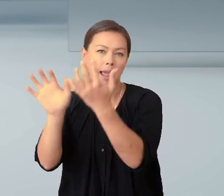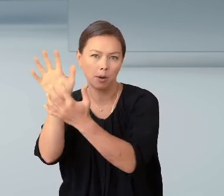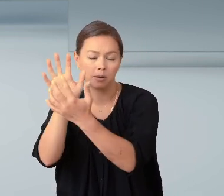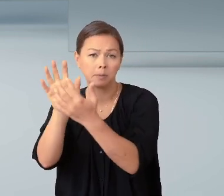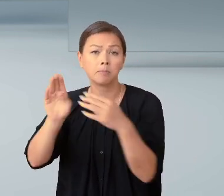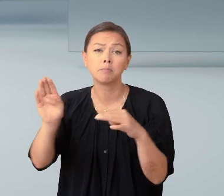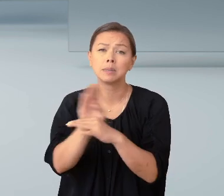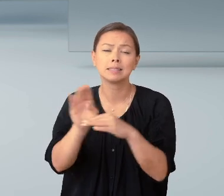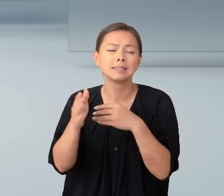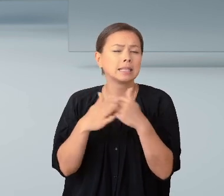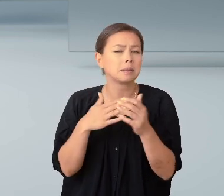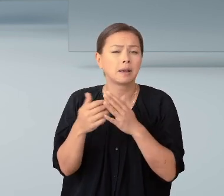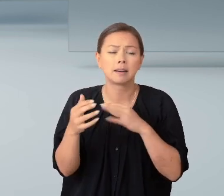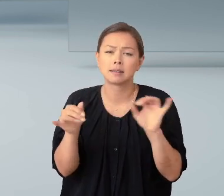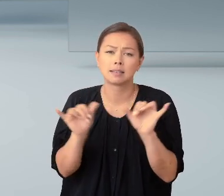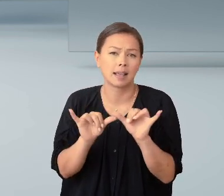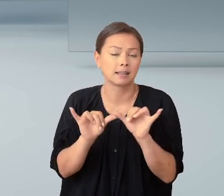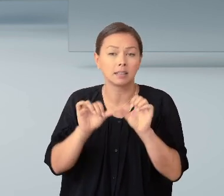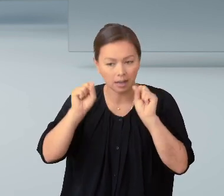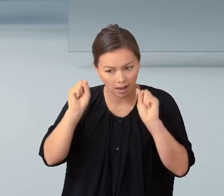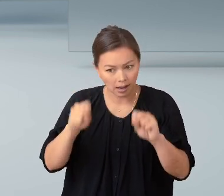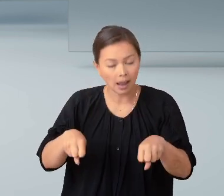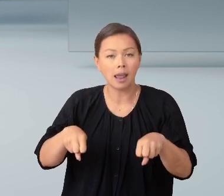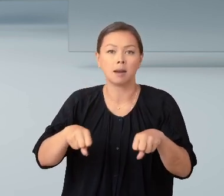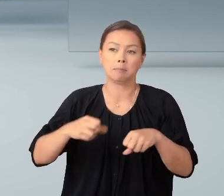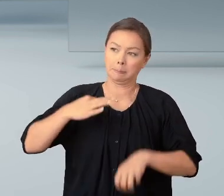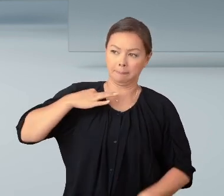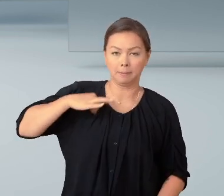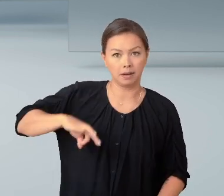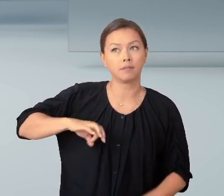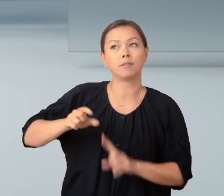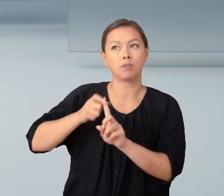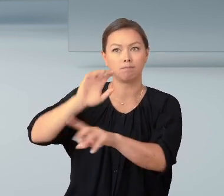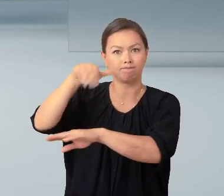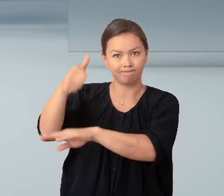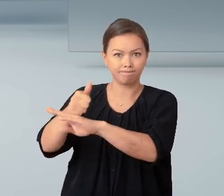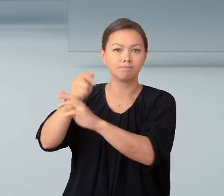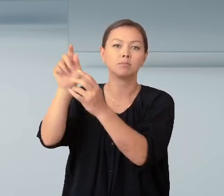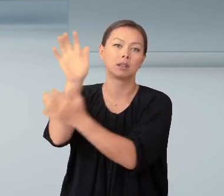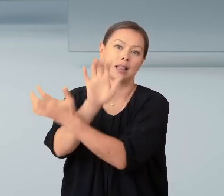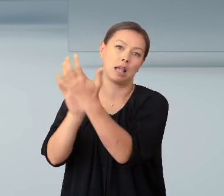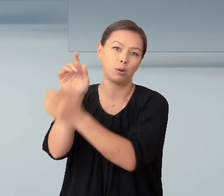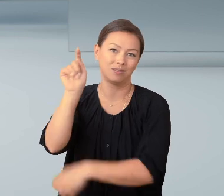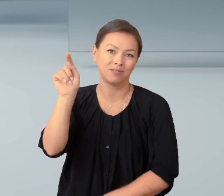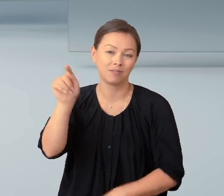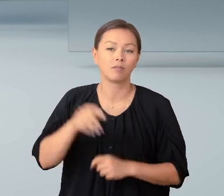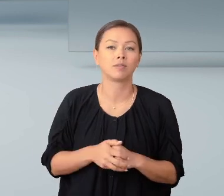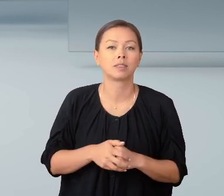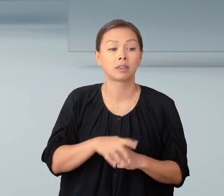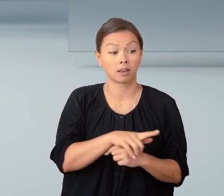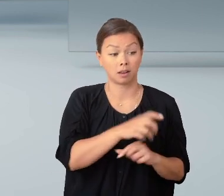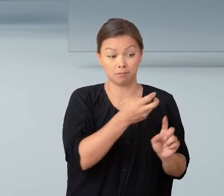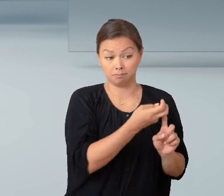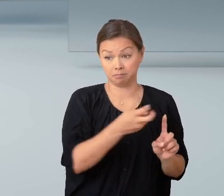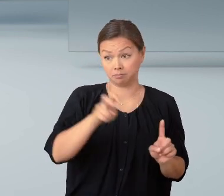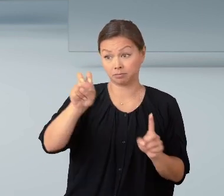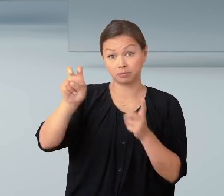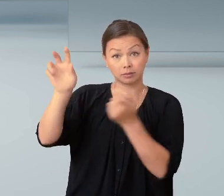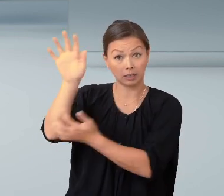and unlock cost savings through digital transformation. Migrating to the cloud opens the door to opportunities, including improved